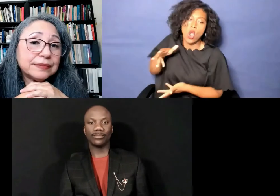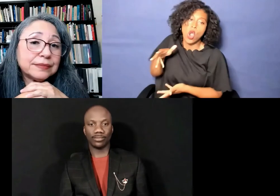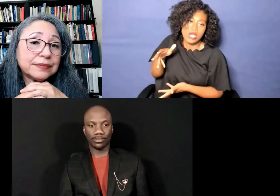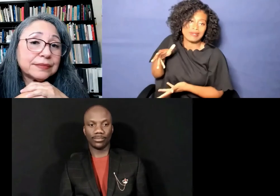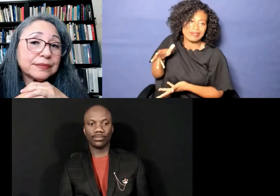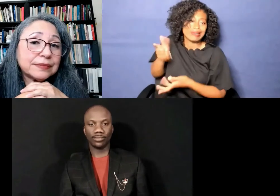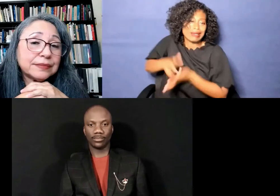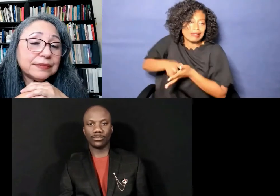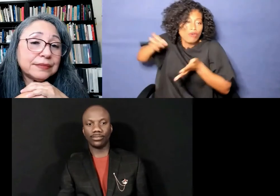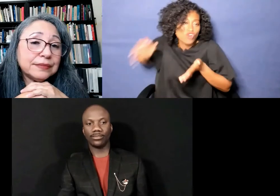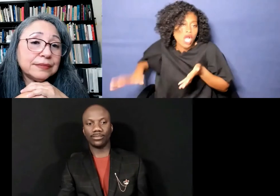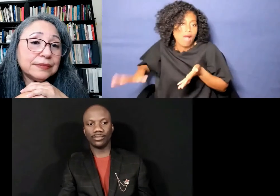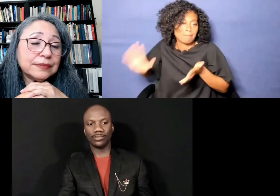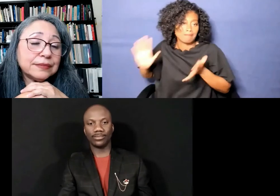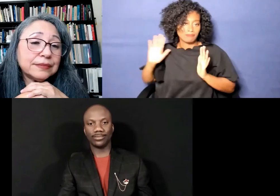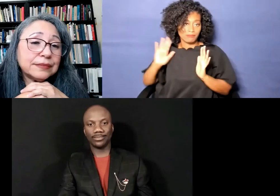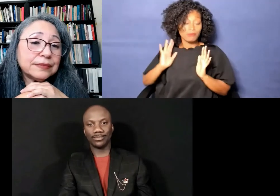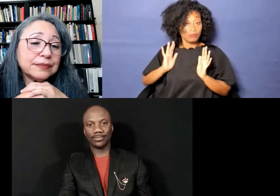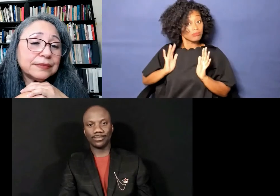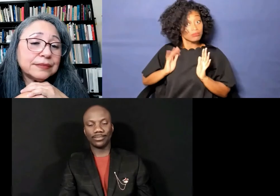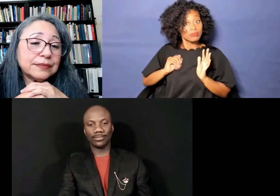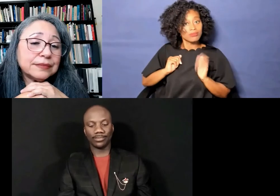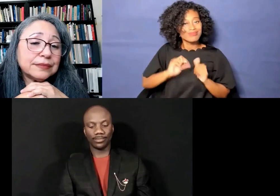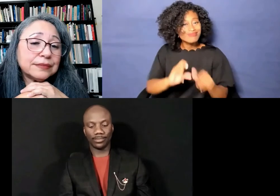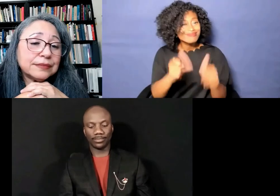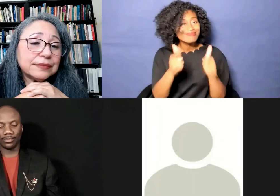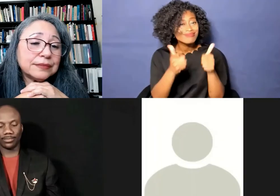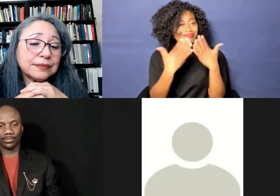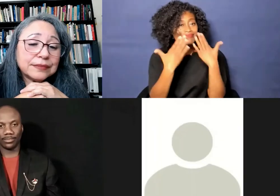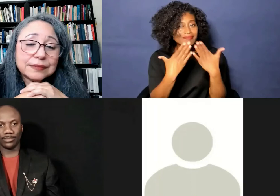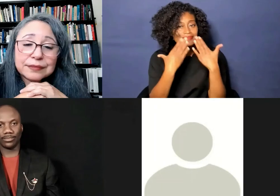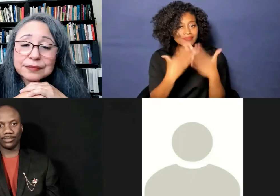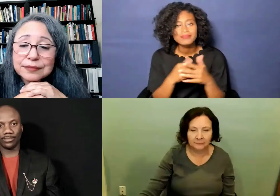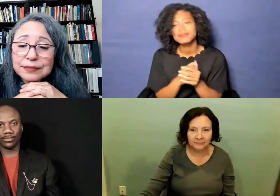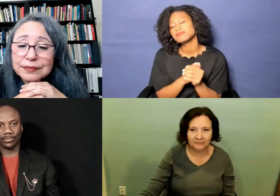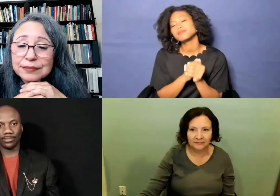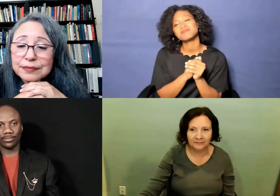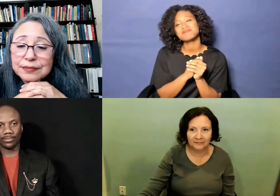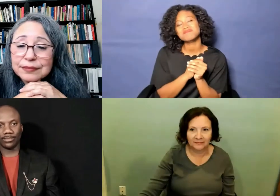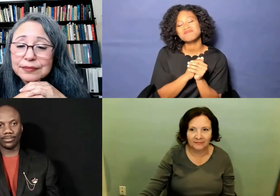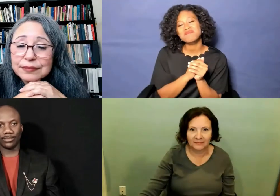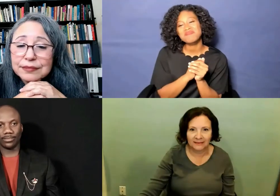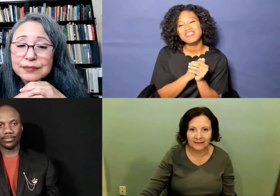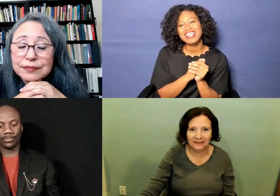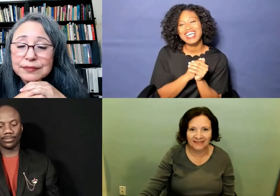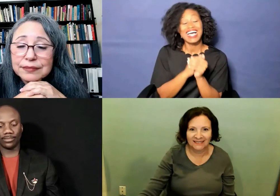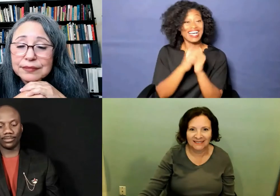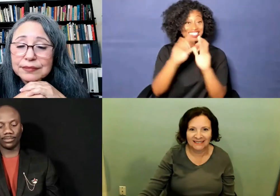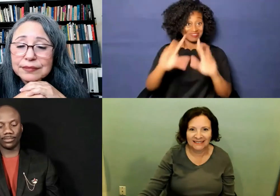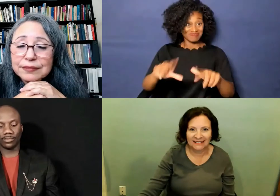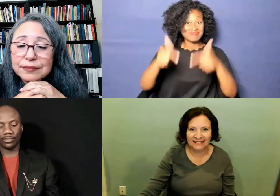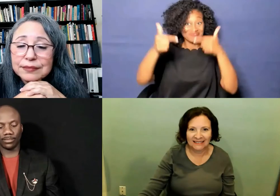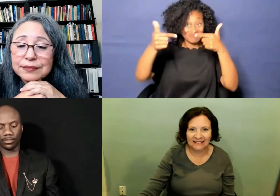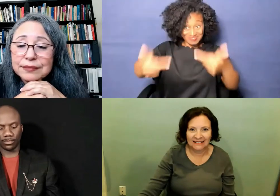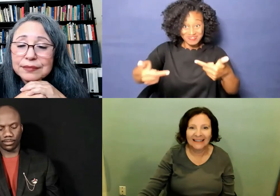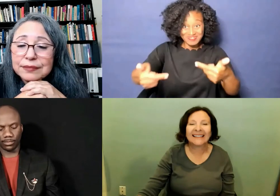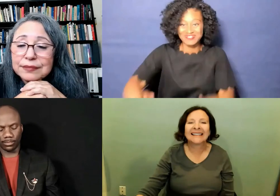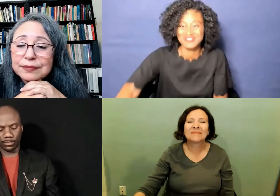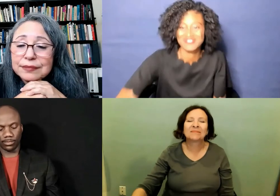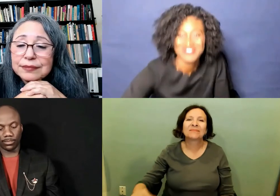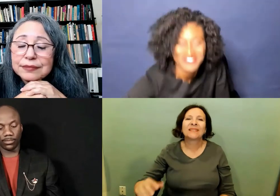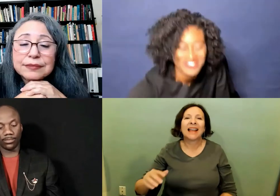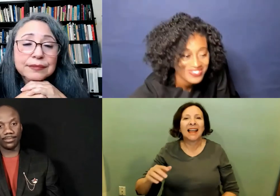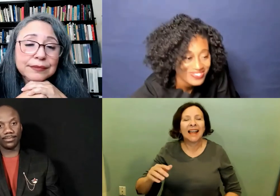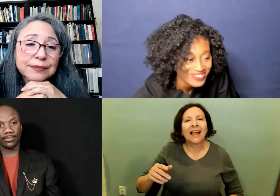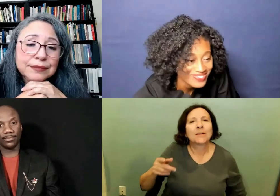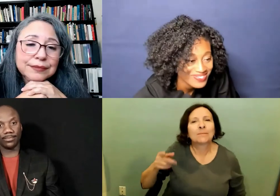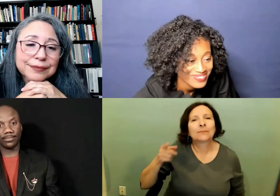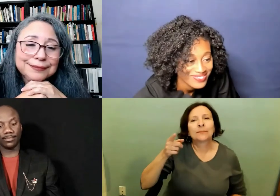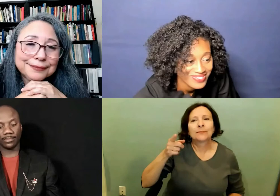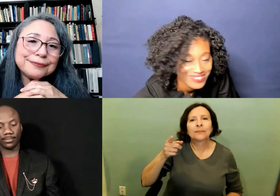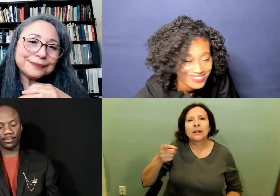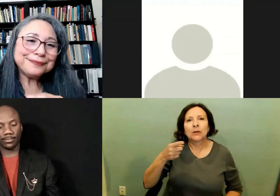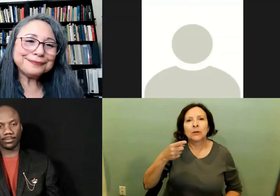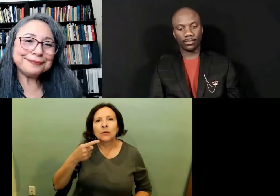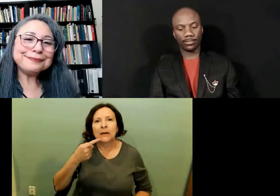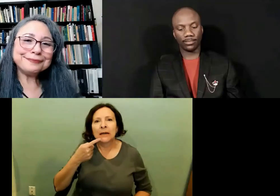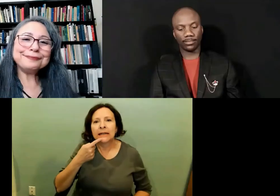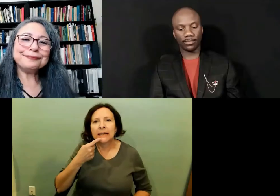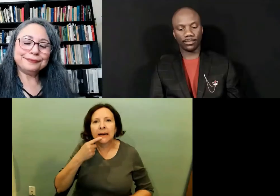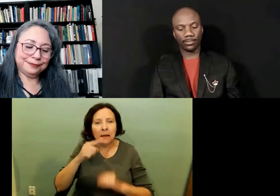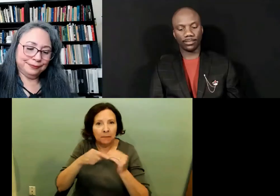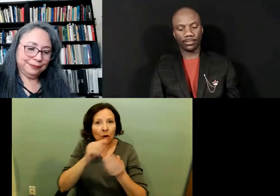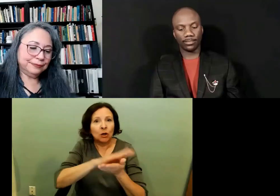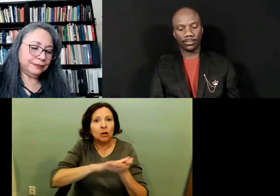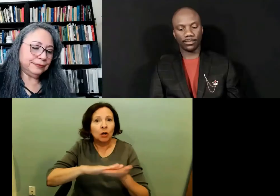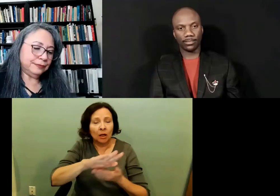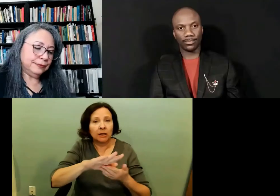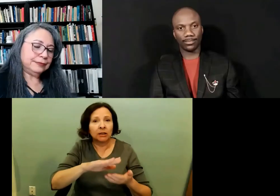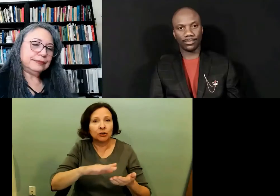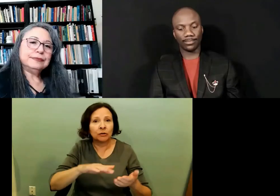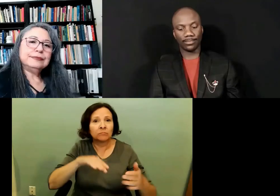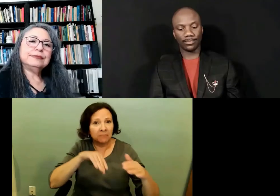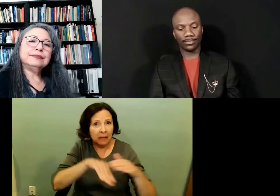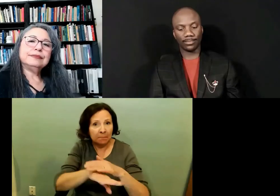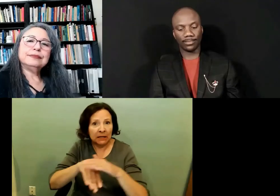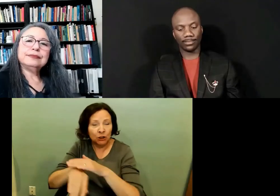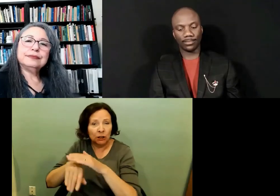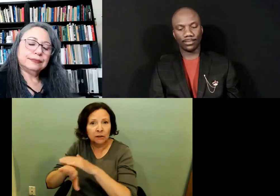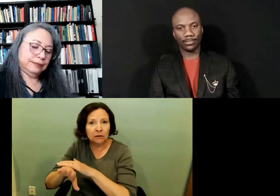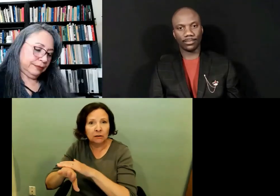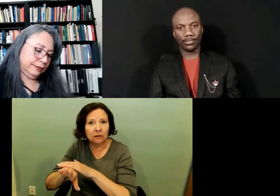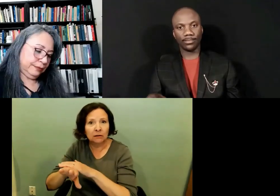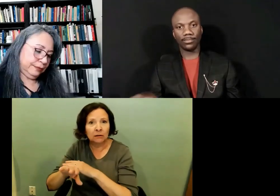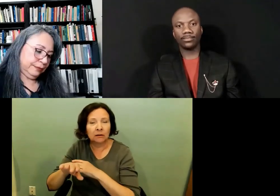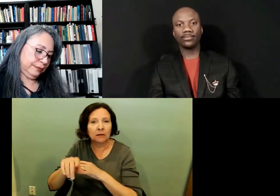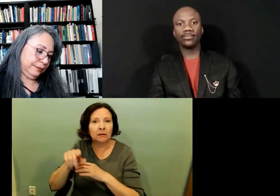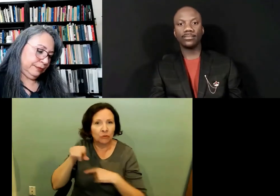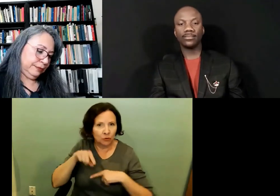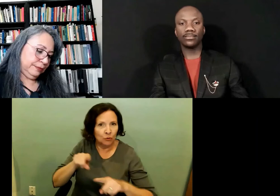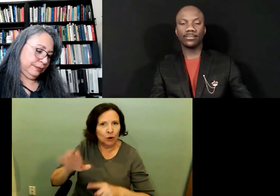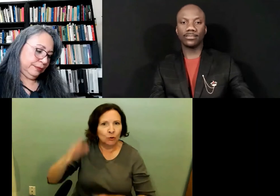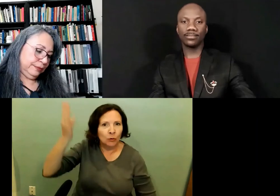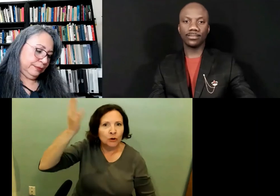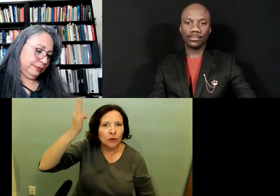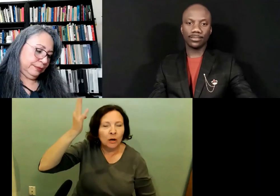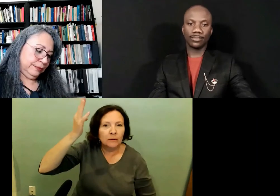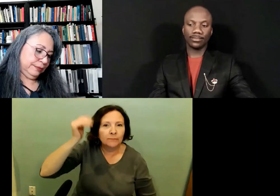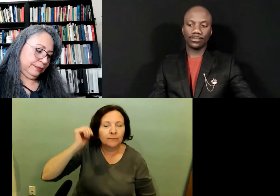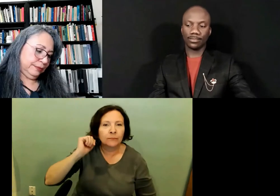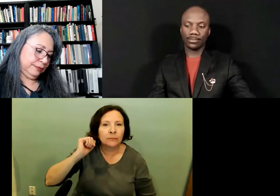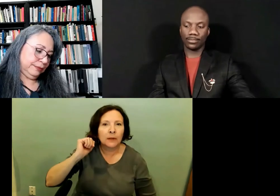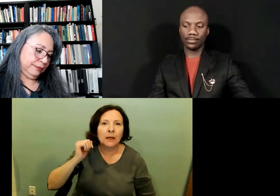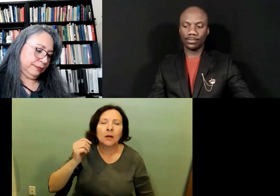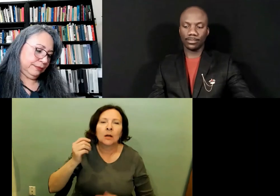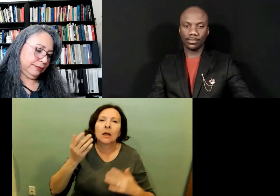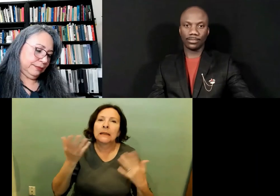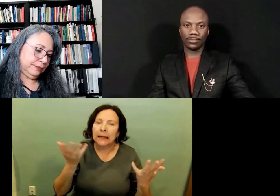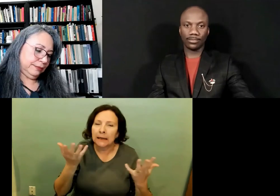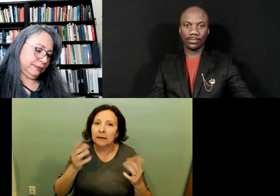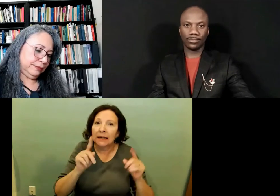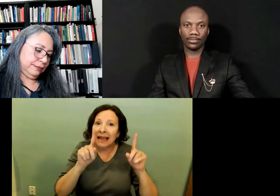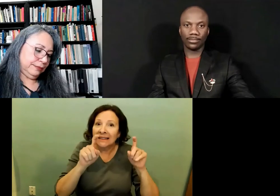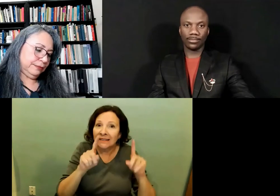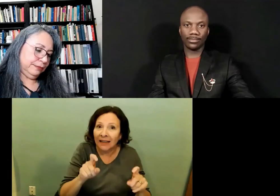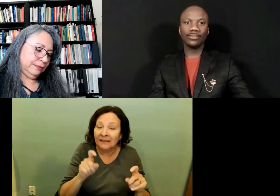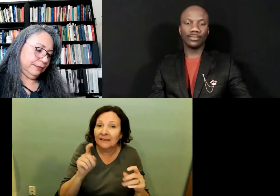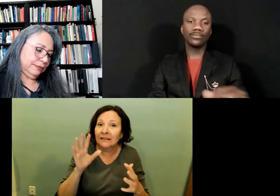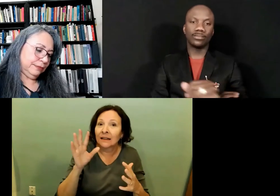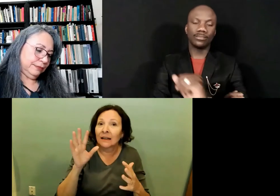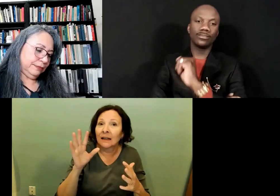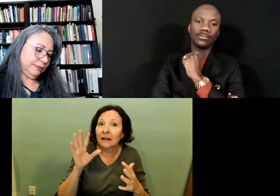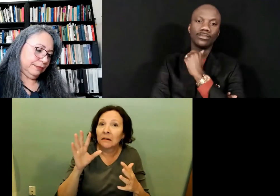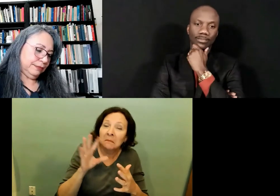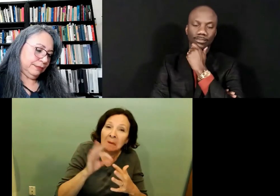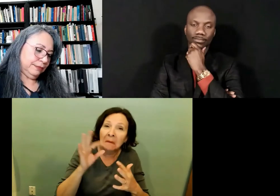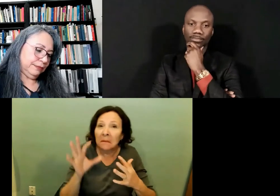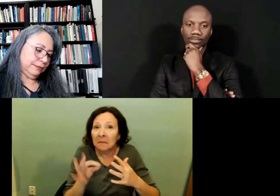At several points in your talk you mentioned factors such as test optional and other